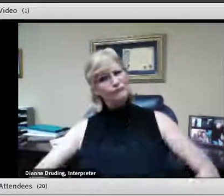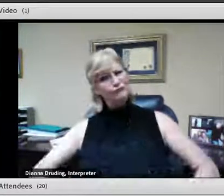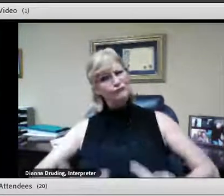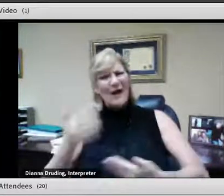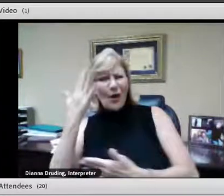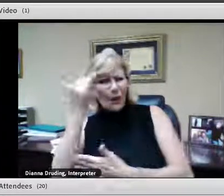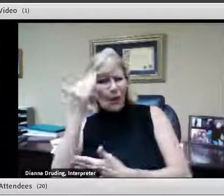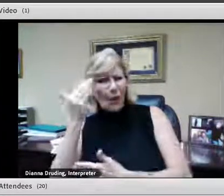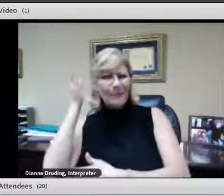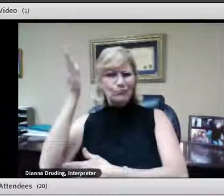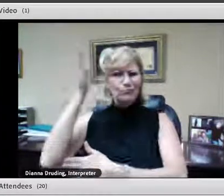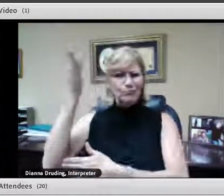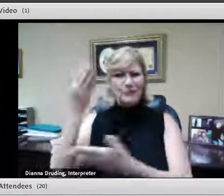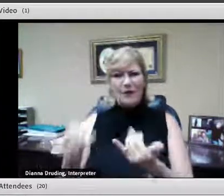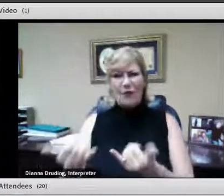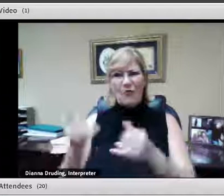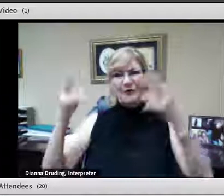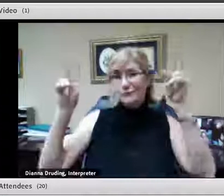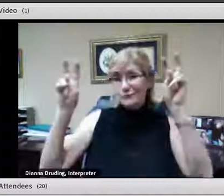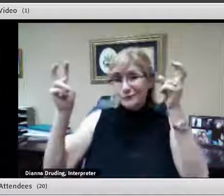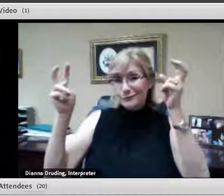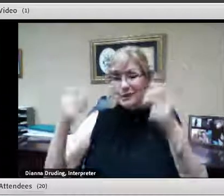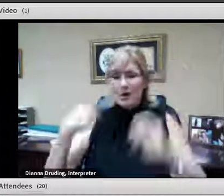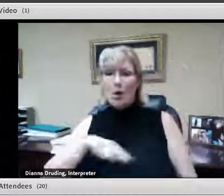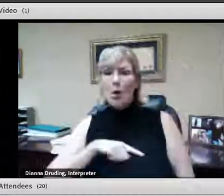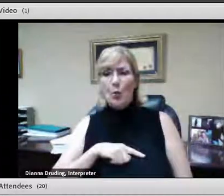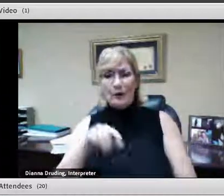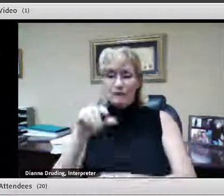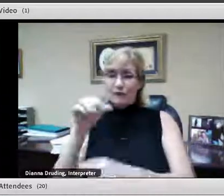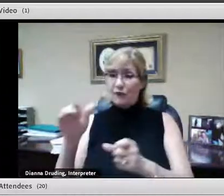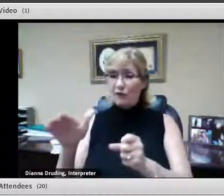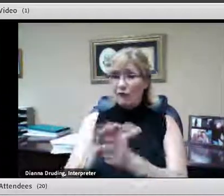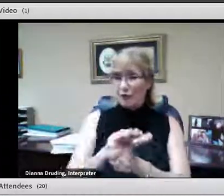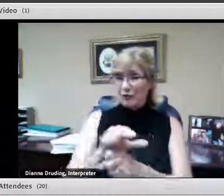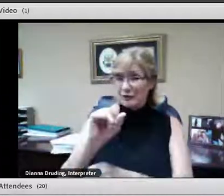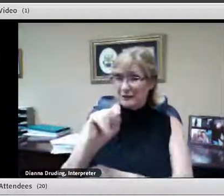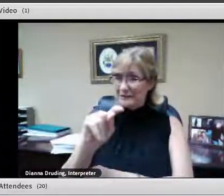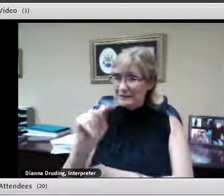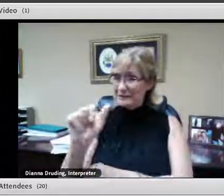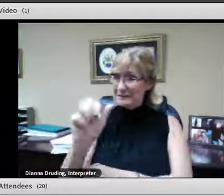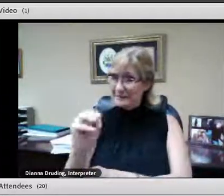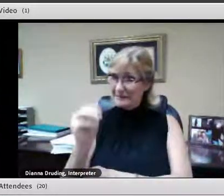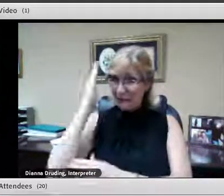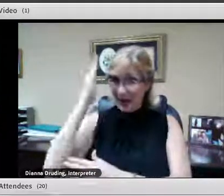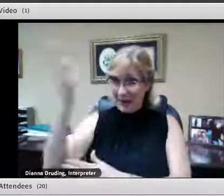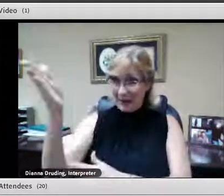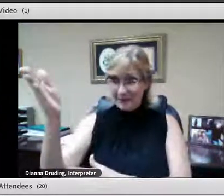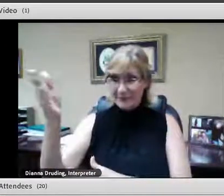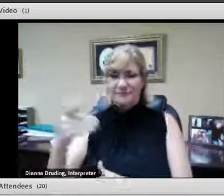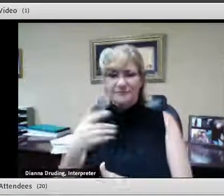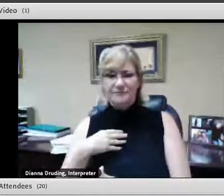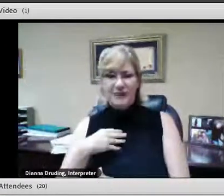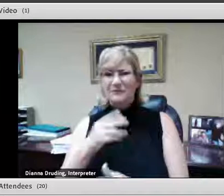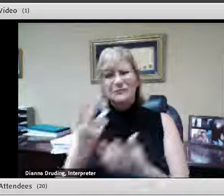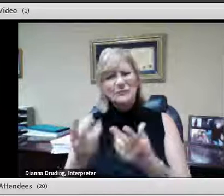Well, like Aaron said, we're Full STEAM Ahead, and we started Full STEAM Ahead about 2 years ago.